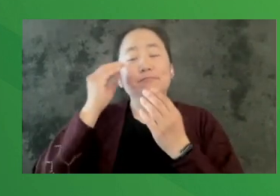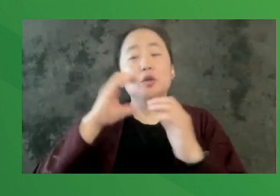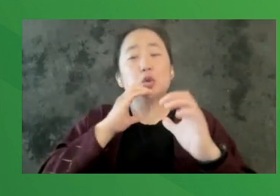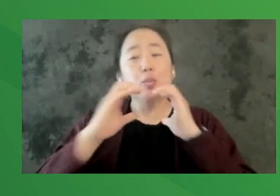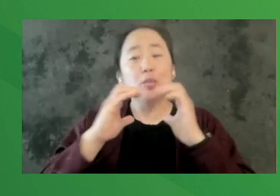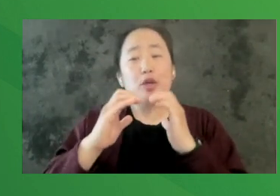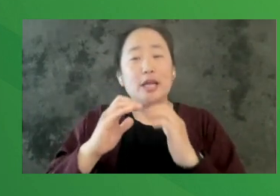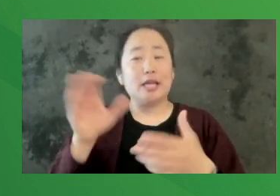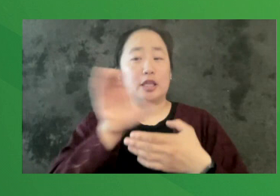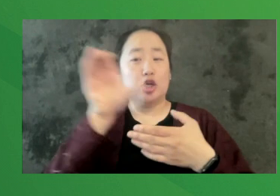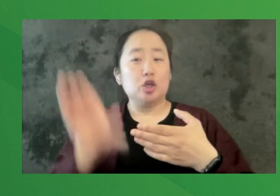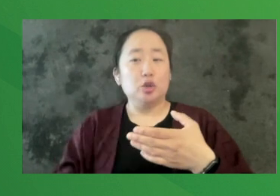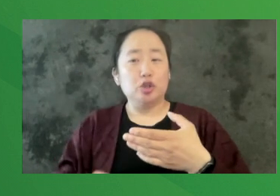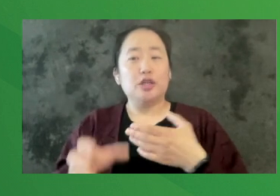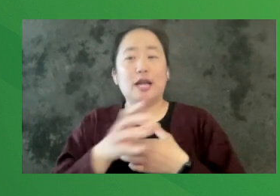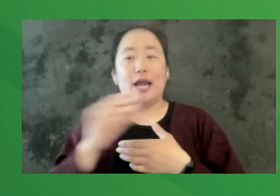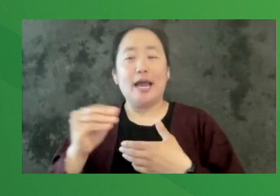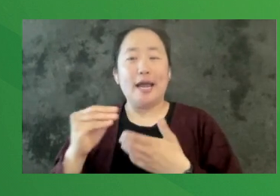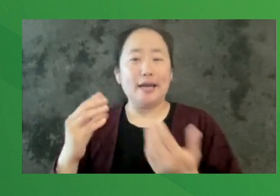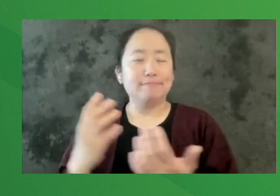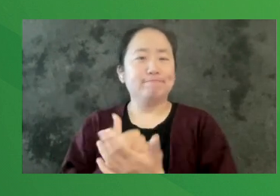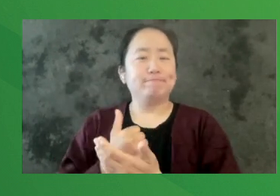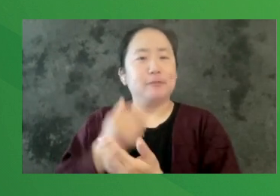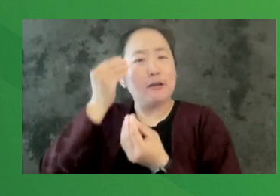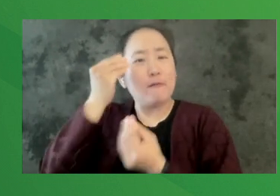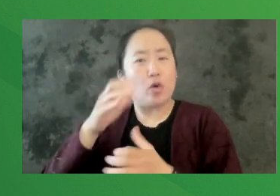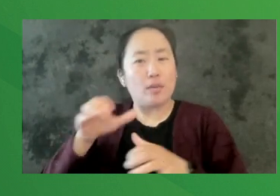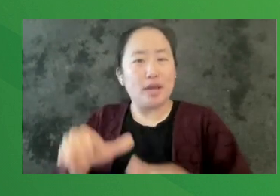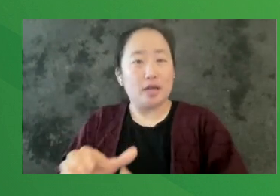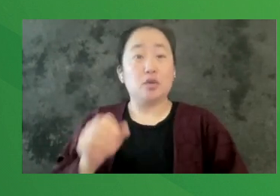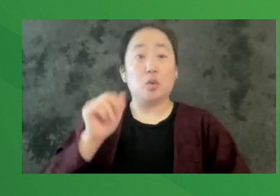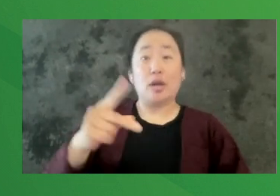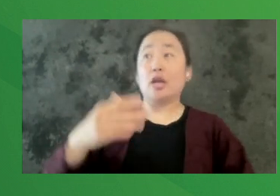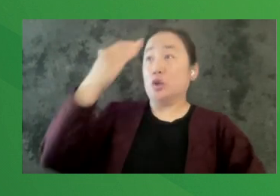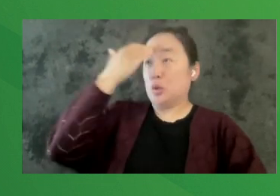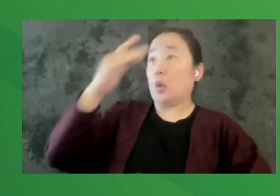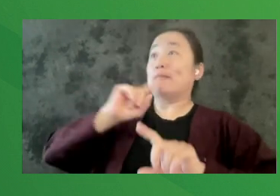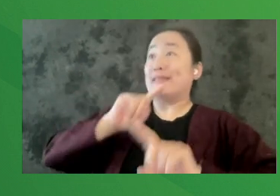other words, how do our students demonstrate their answers to their inquiry questions? Are